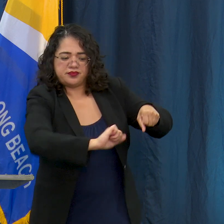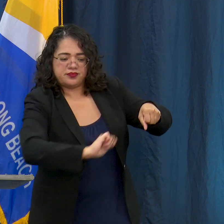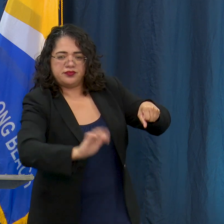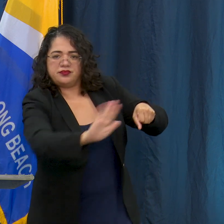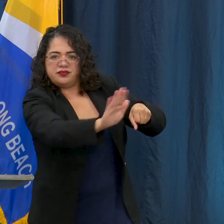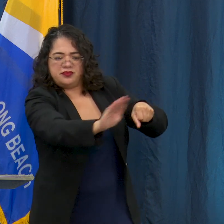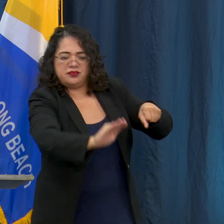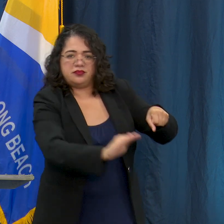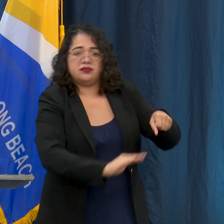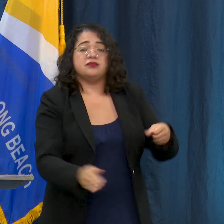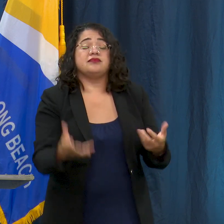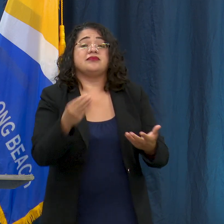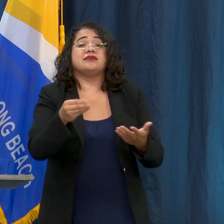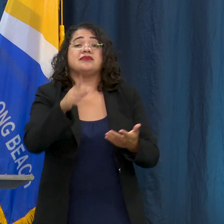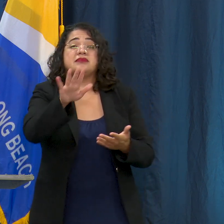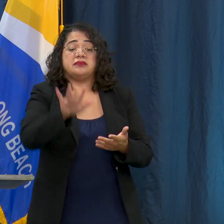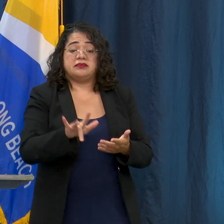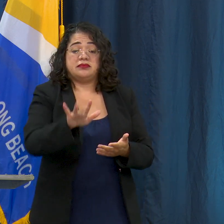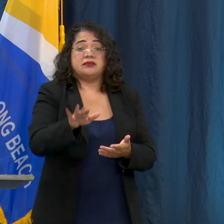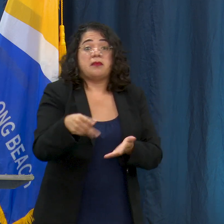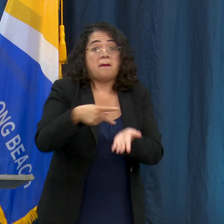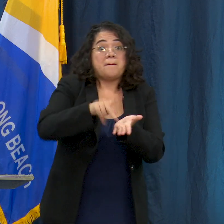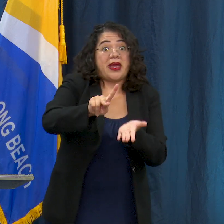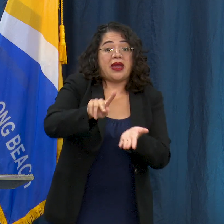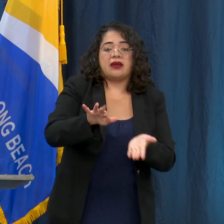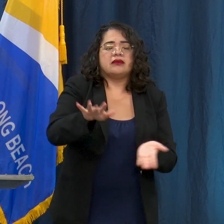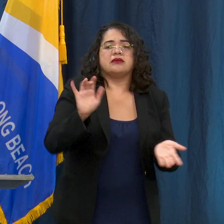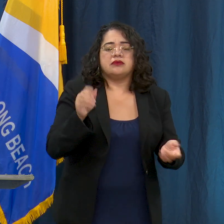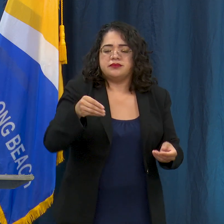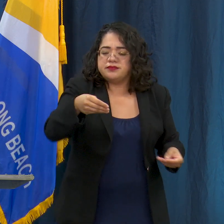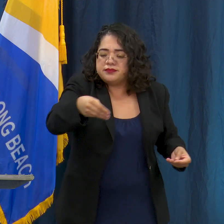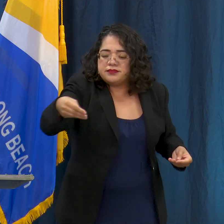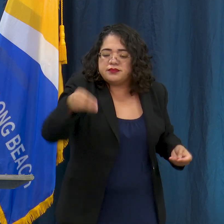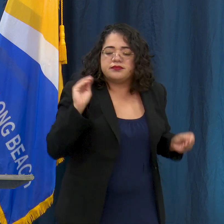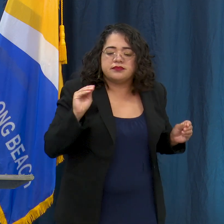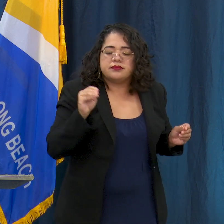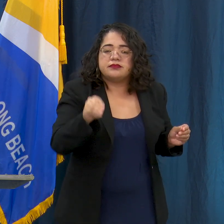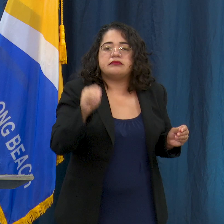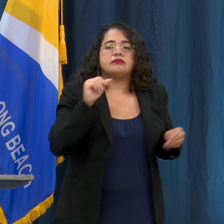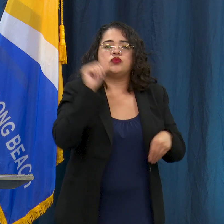touch-less payment, after leaving the store use a hand sanitizer, and when you